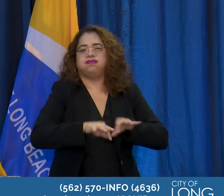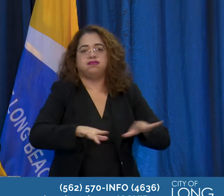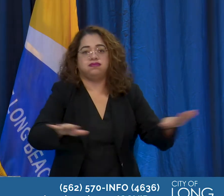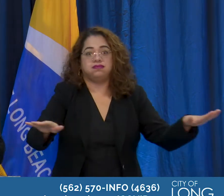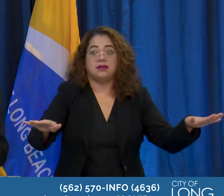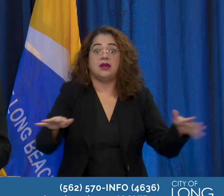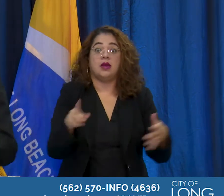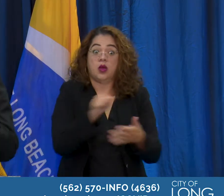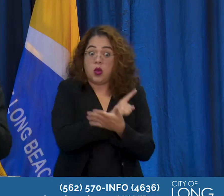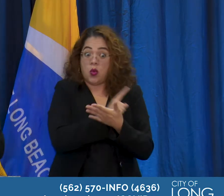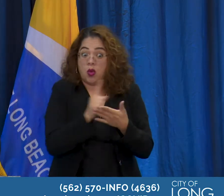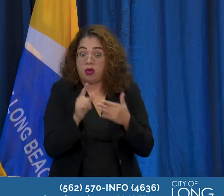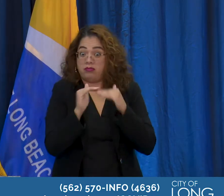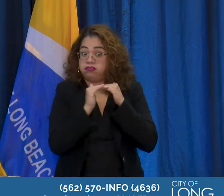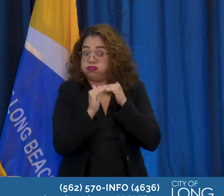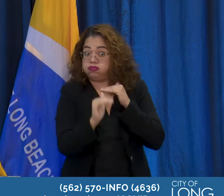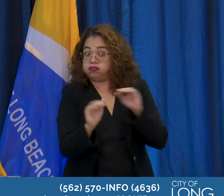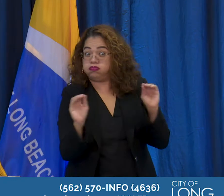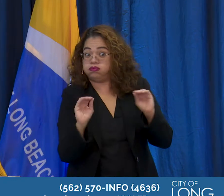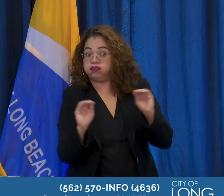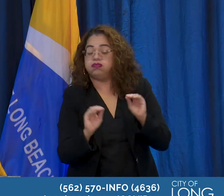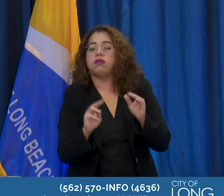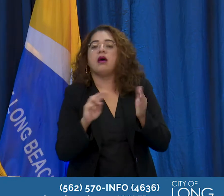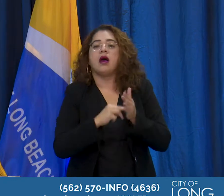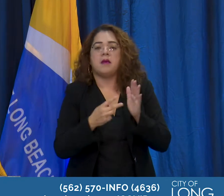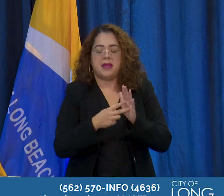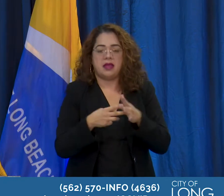And at that point, the L.A County along with our Long Beach Health department will have